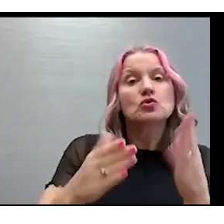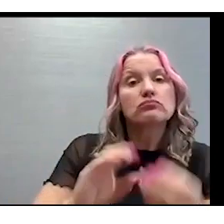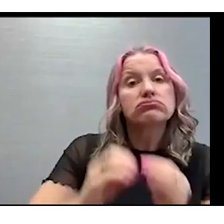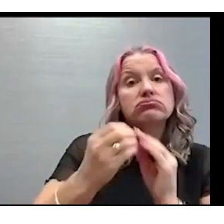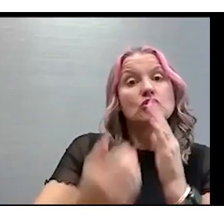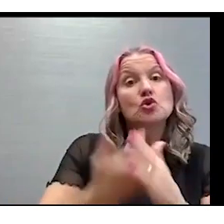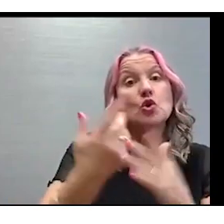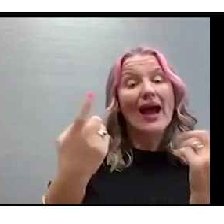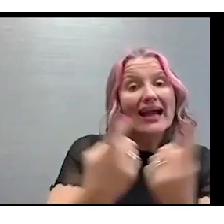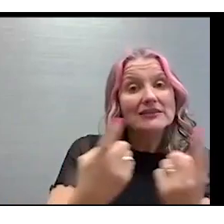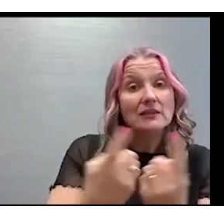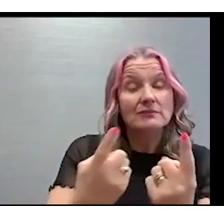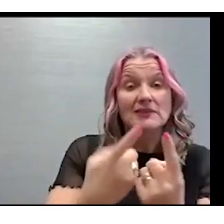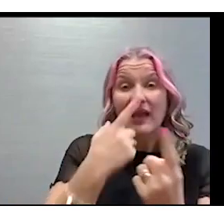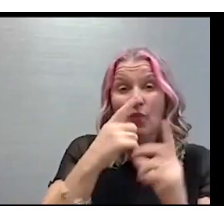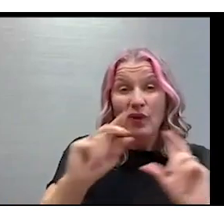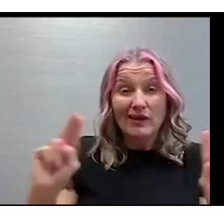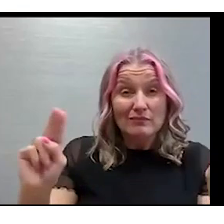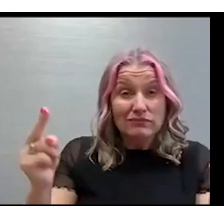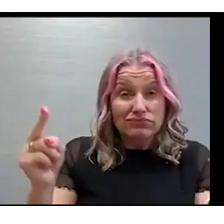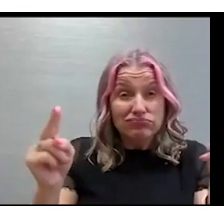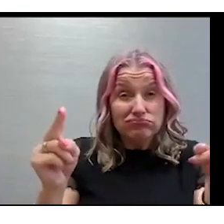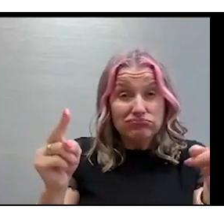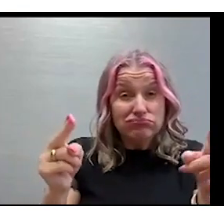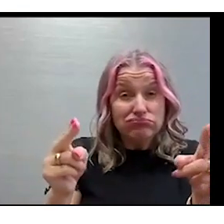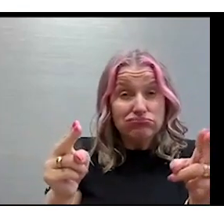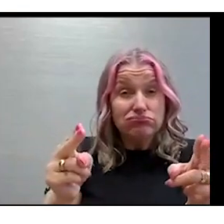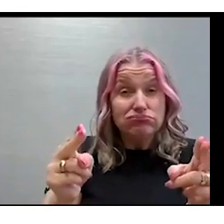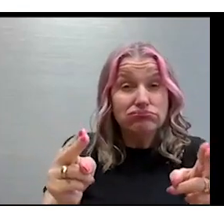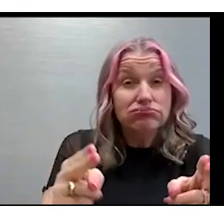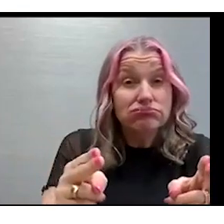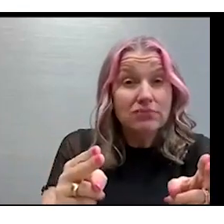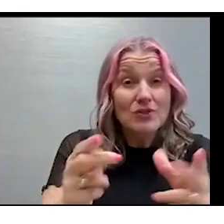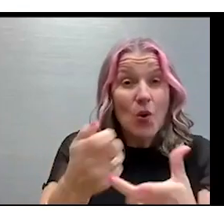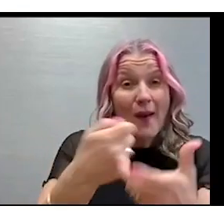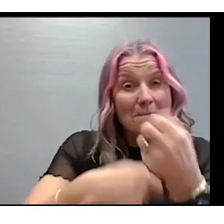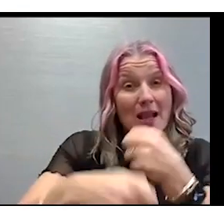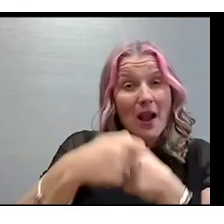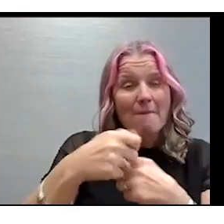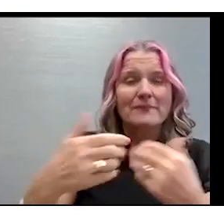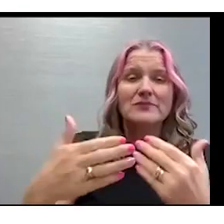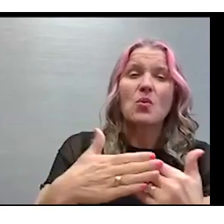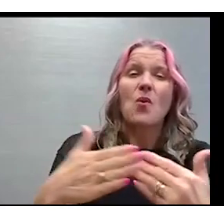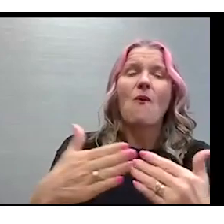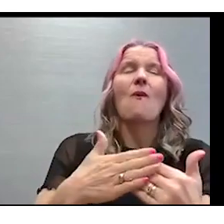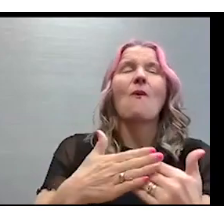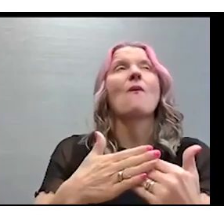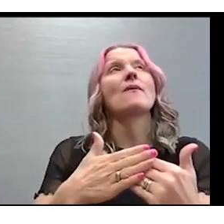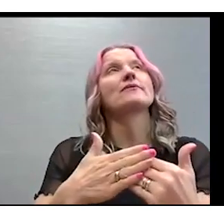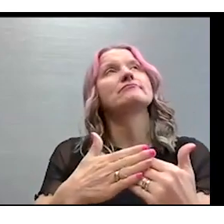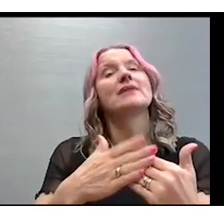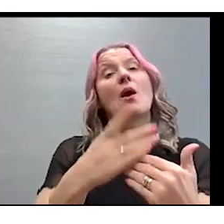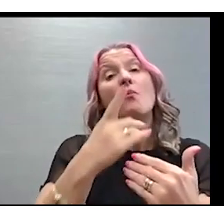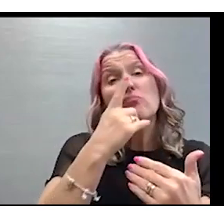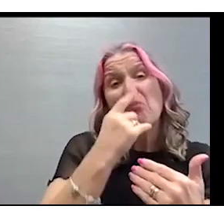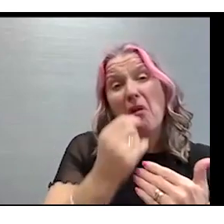Now can we narrow that down so that it becomes more probabilistic in nature?